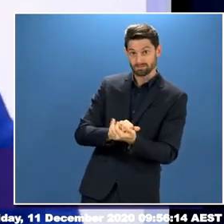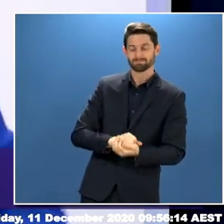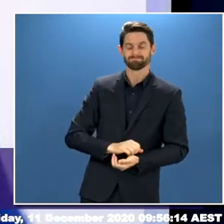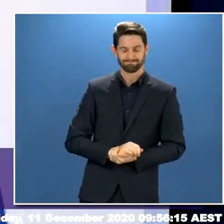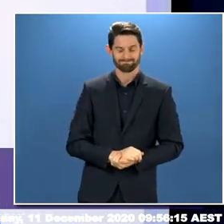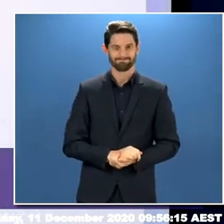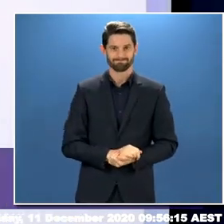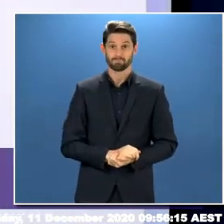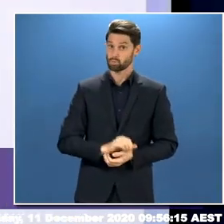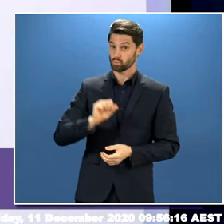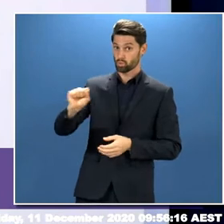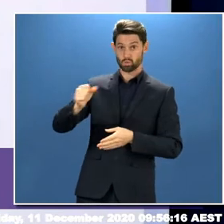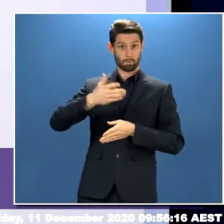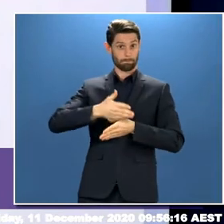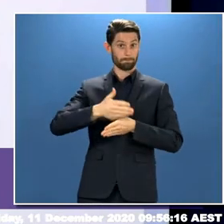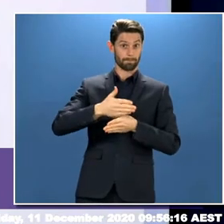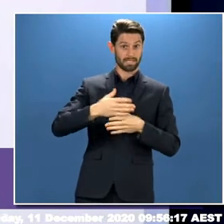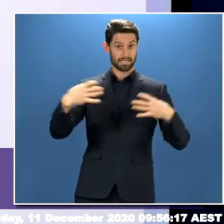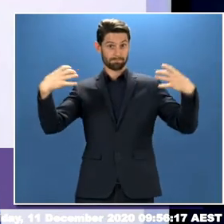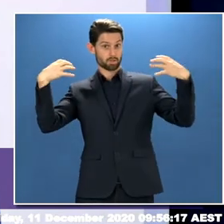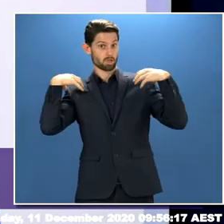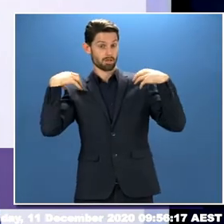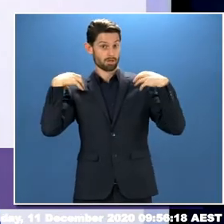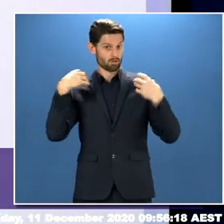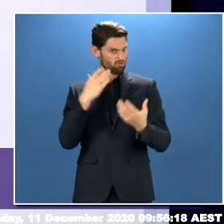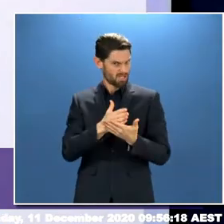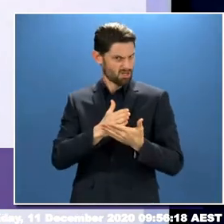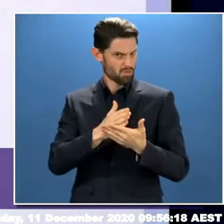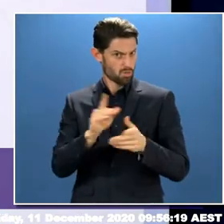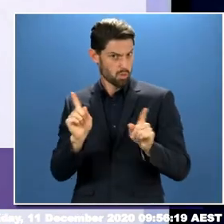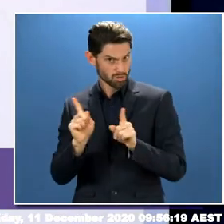And your role as the Commissioner is essentially guided by